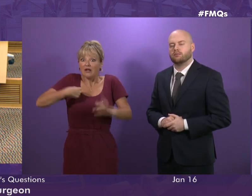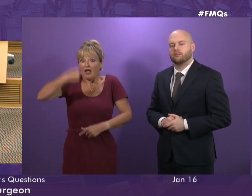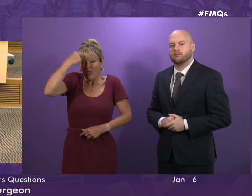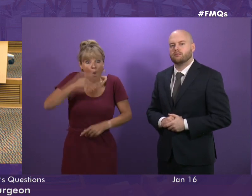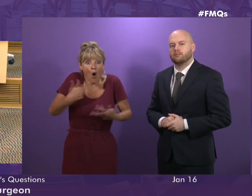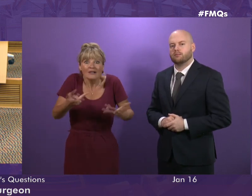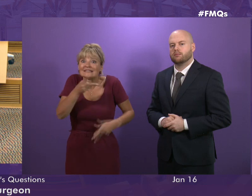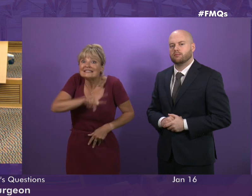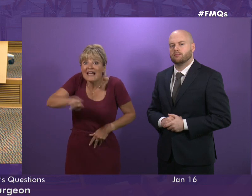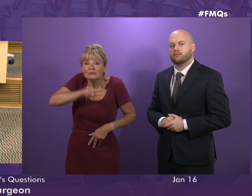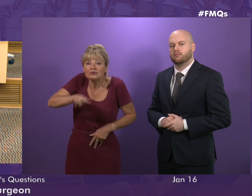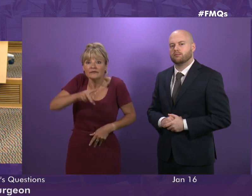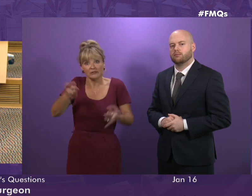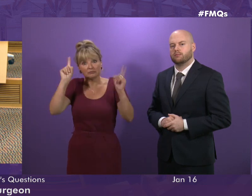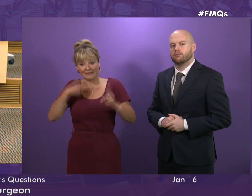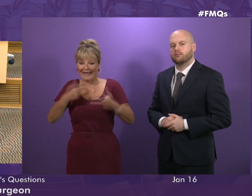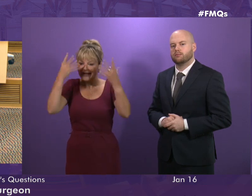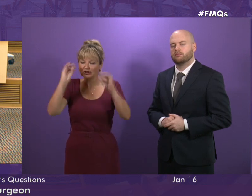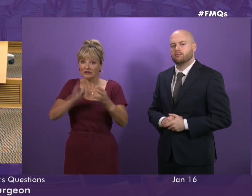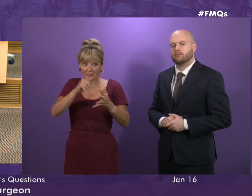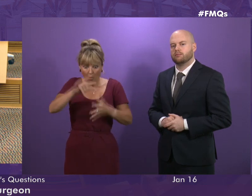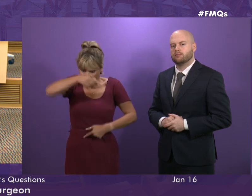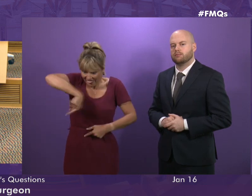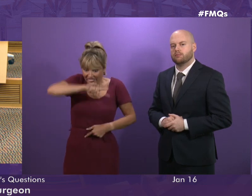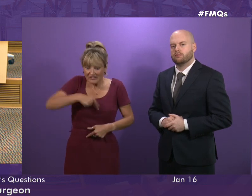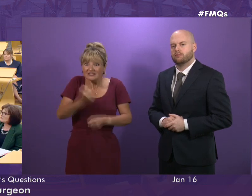First Minister as education secretary, or of this entire Government that there are not